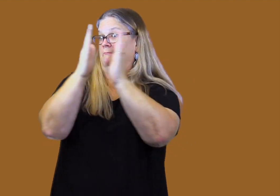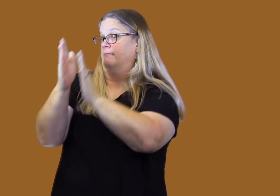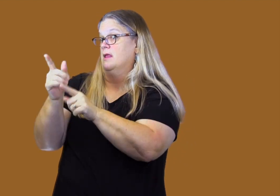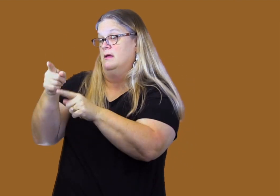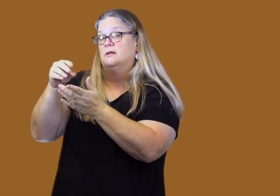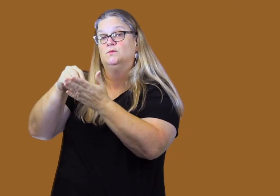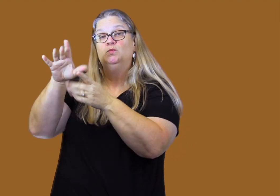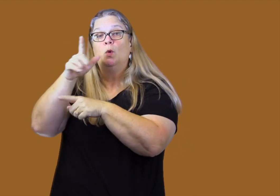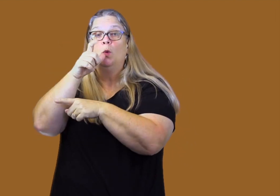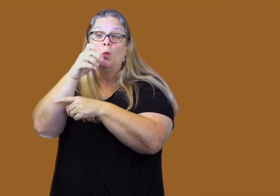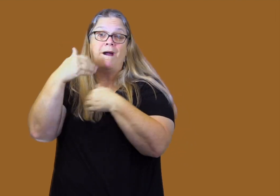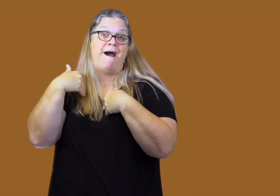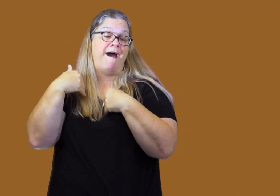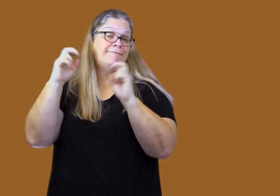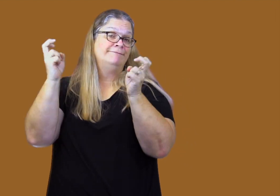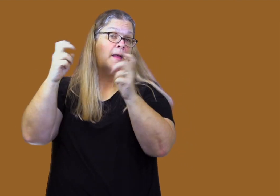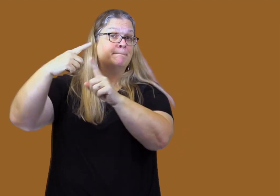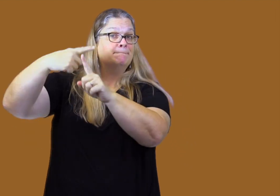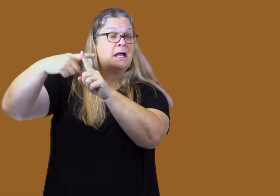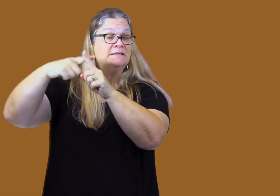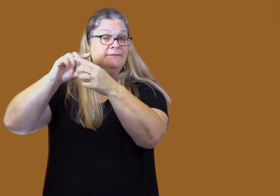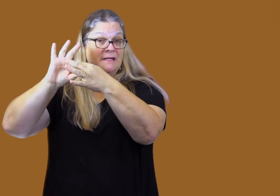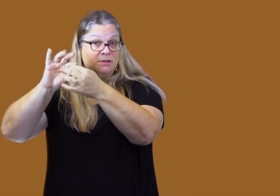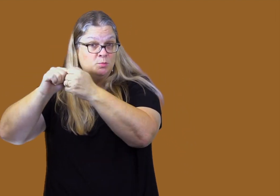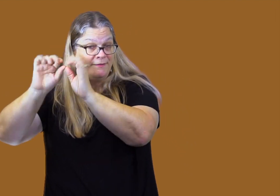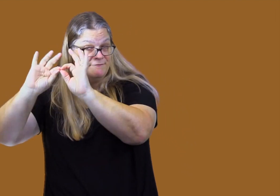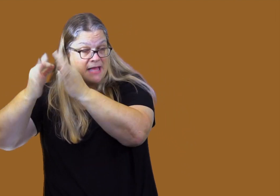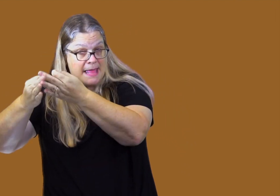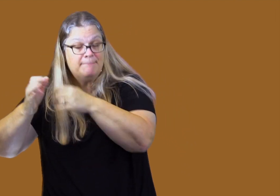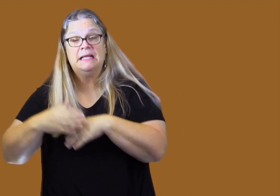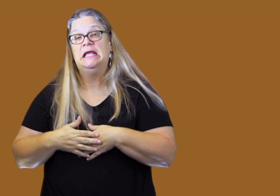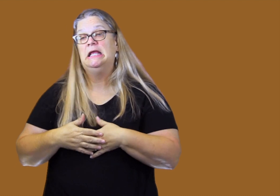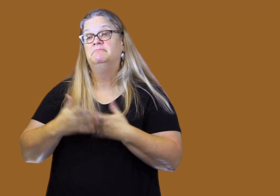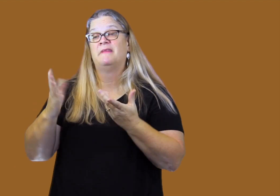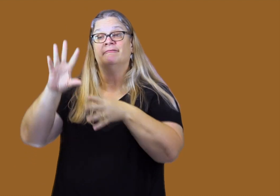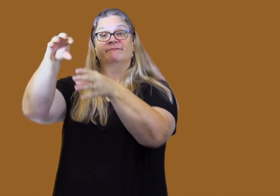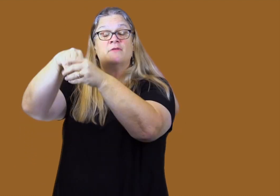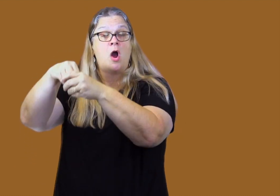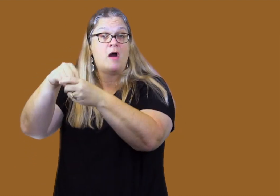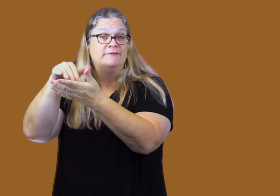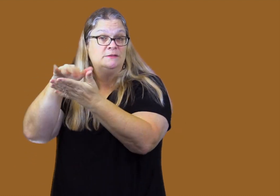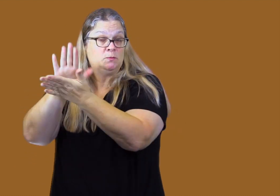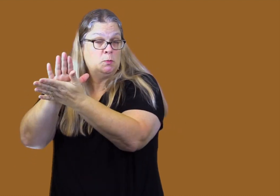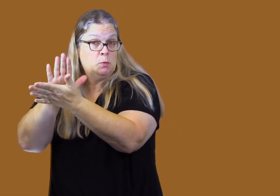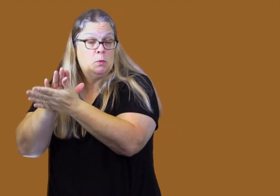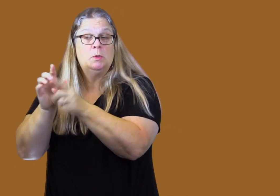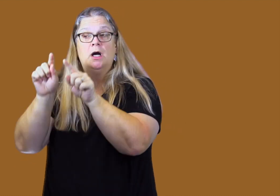versus another student who has a positive relationship with their family, they're involved at school.